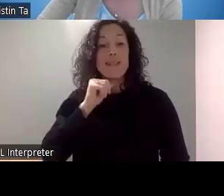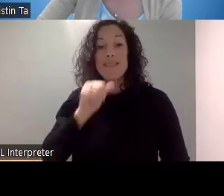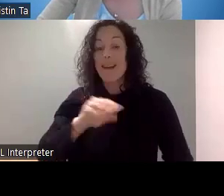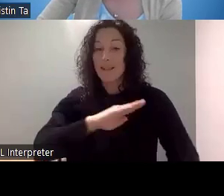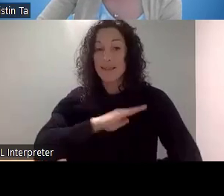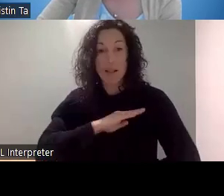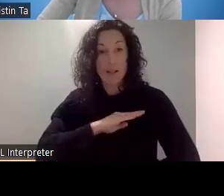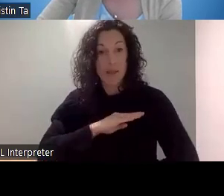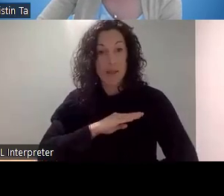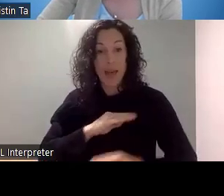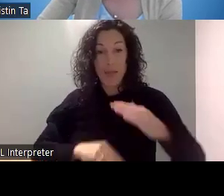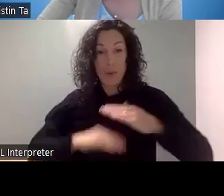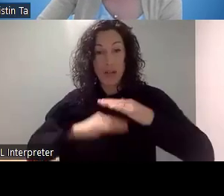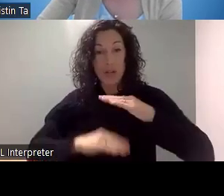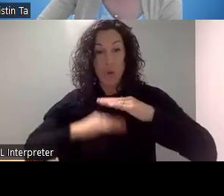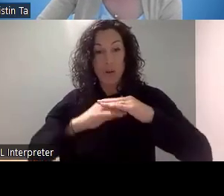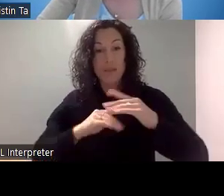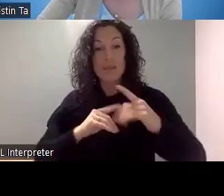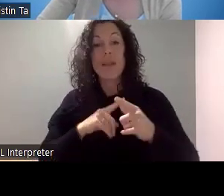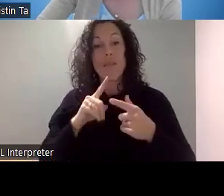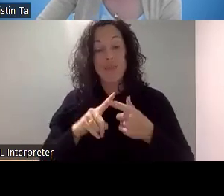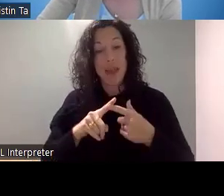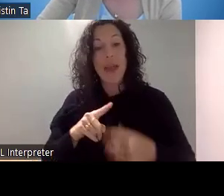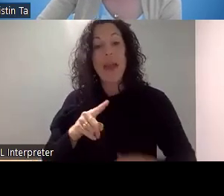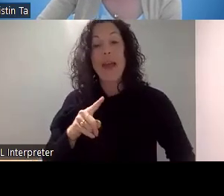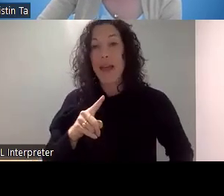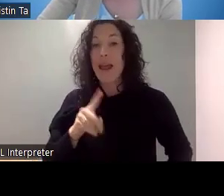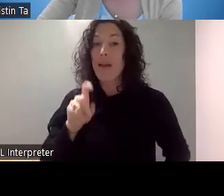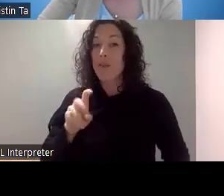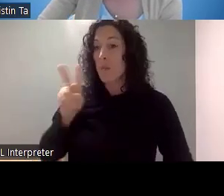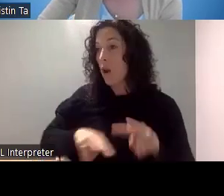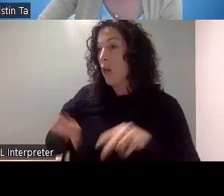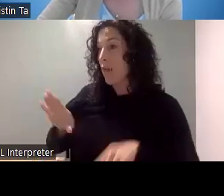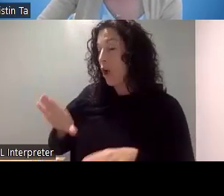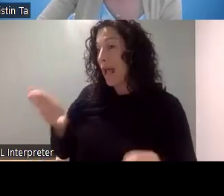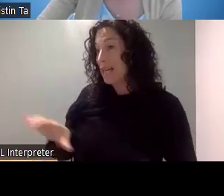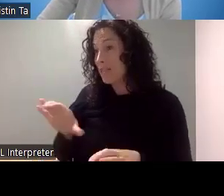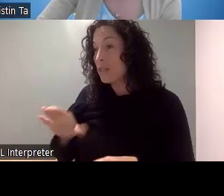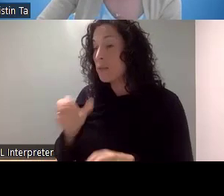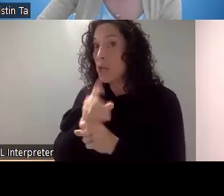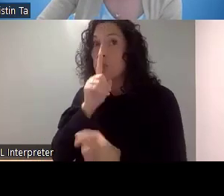the recipient still has to monitor their activities to ensure compliance with the NIH requirements,